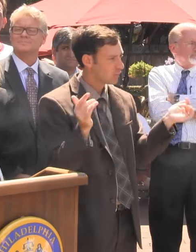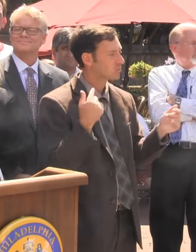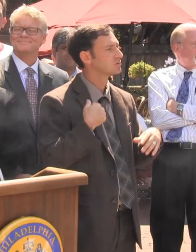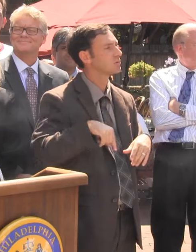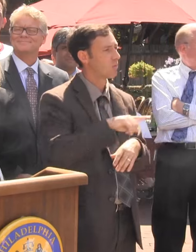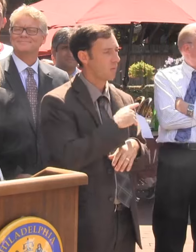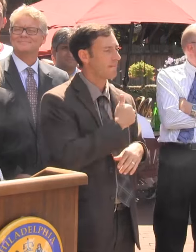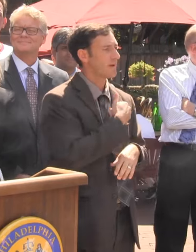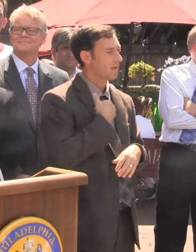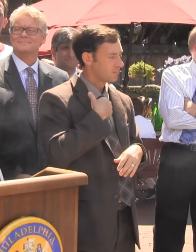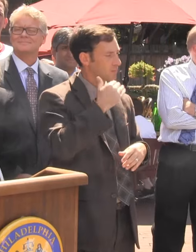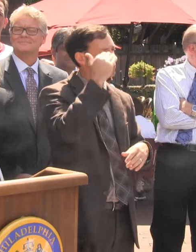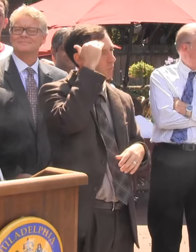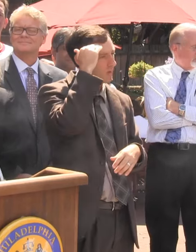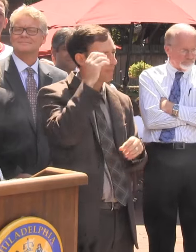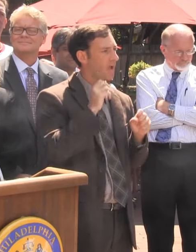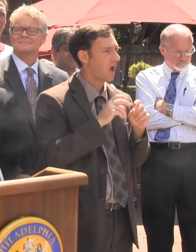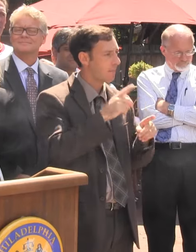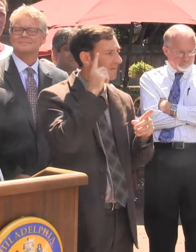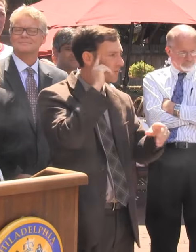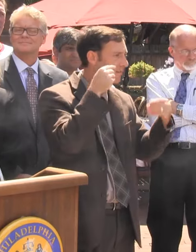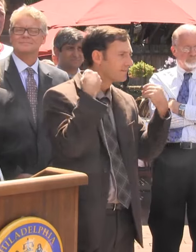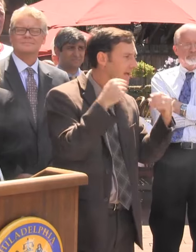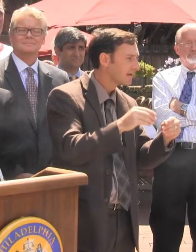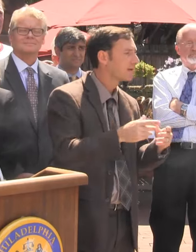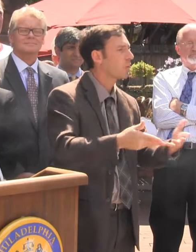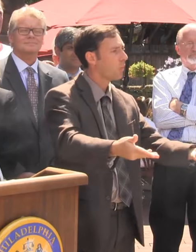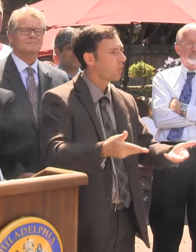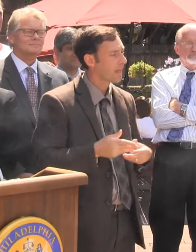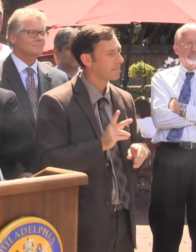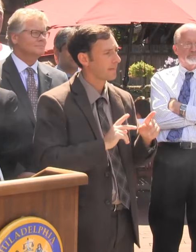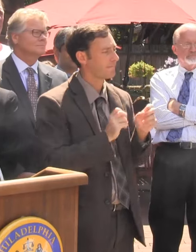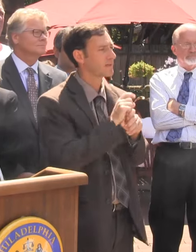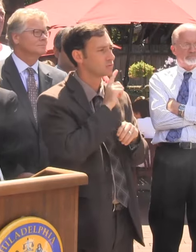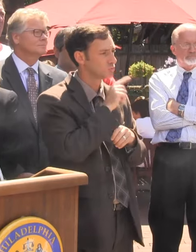the opportunities for vending and welcoming people, and making sure that this event is